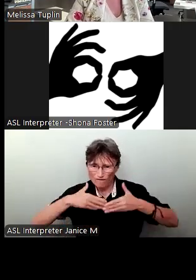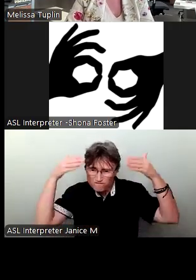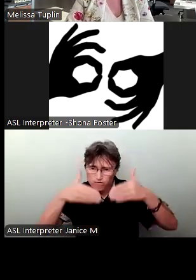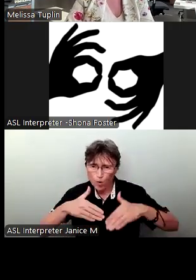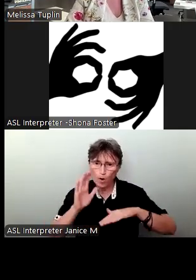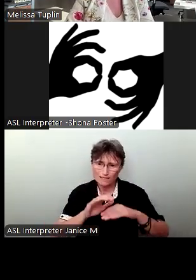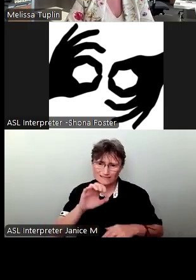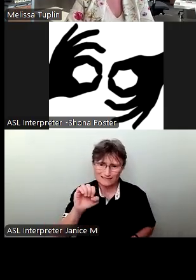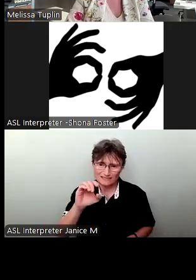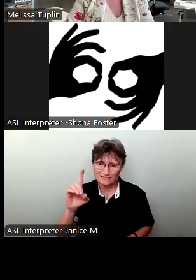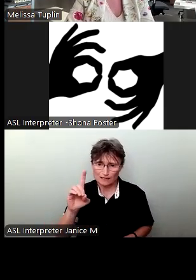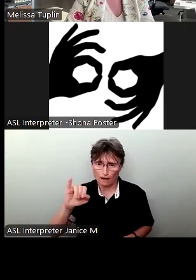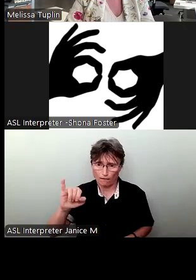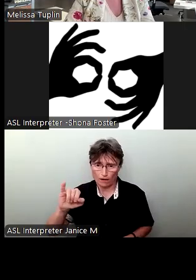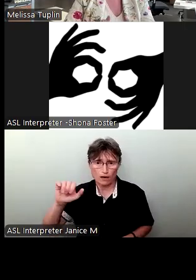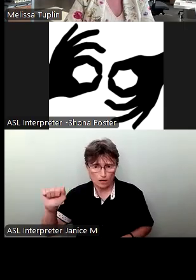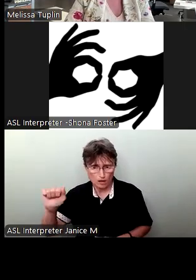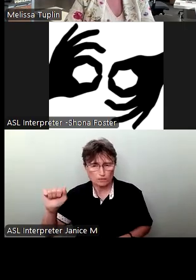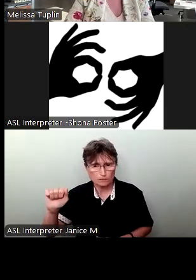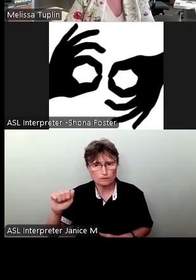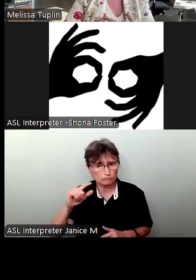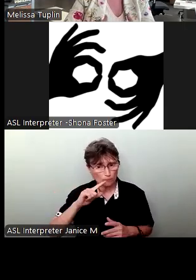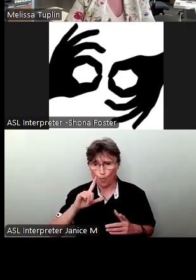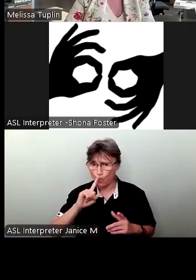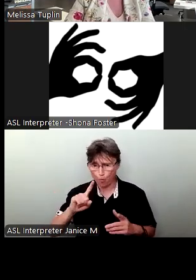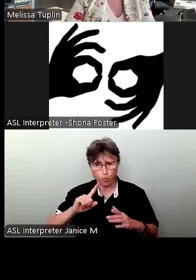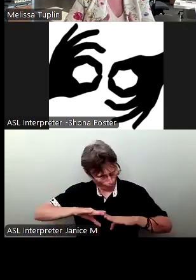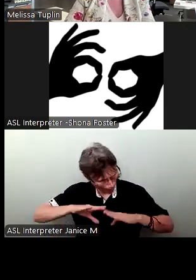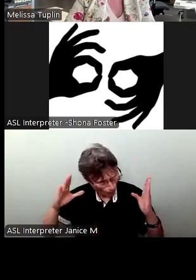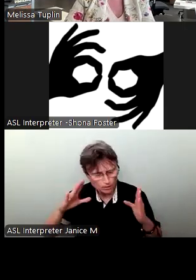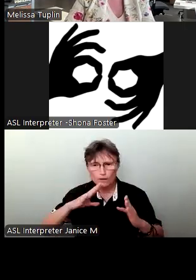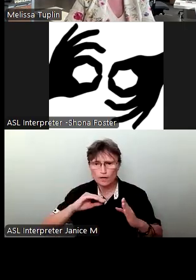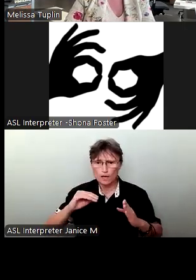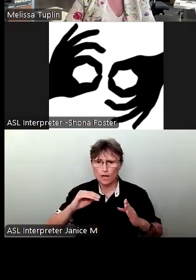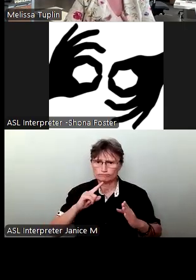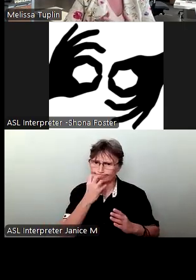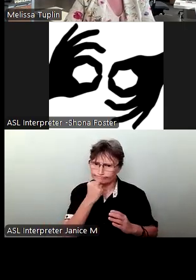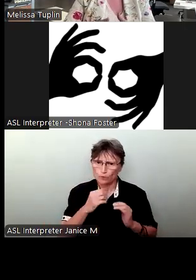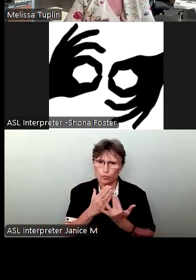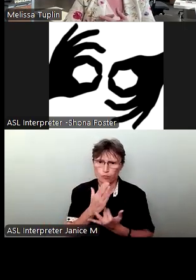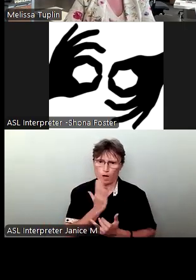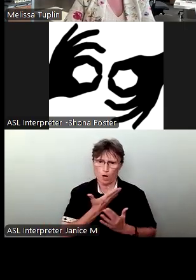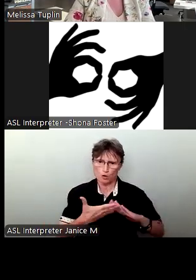inclusion and accessibility is welcomed and valued by our community but are sometimes